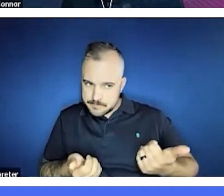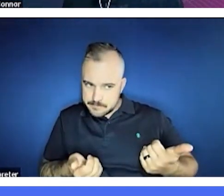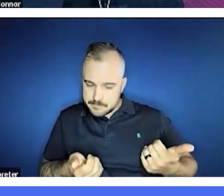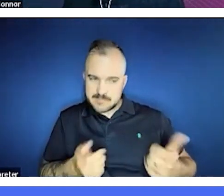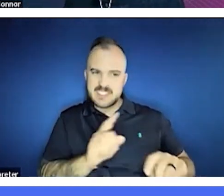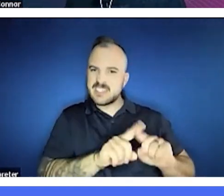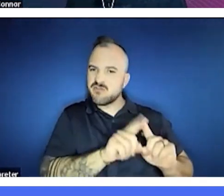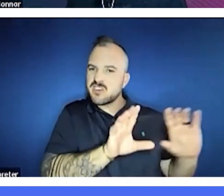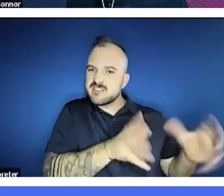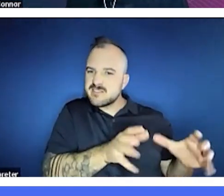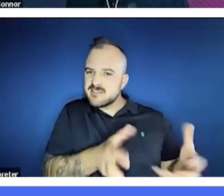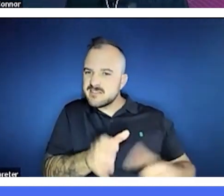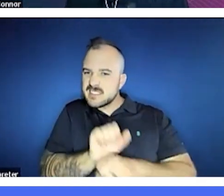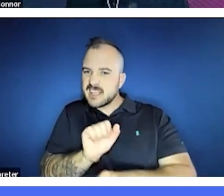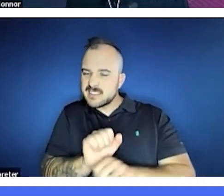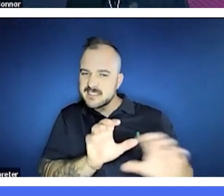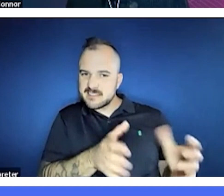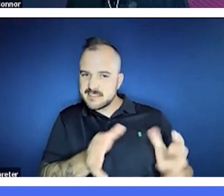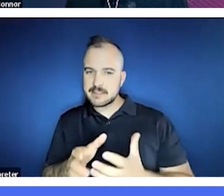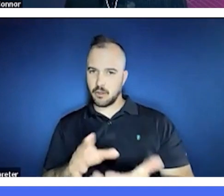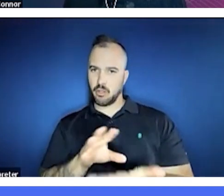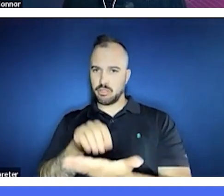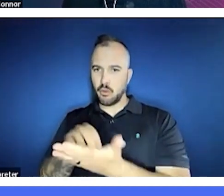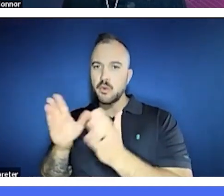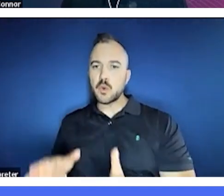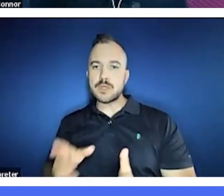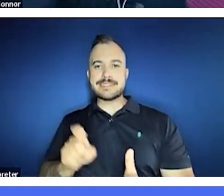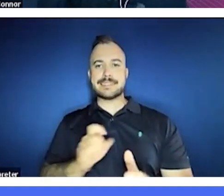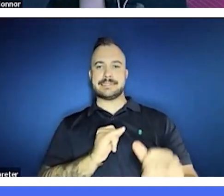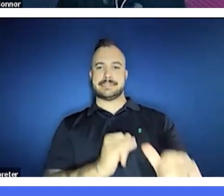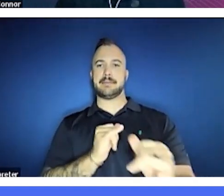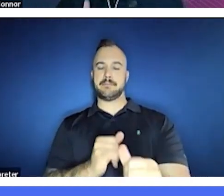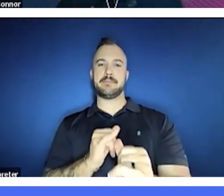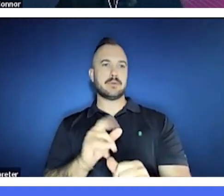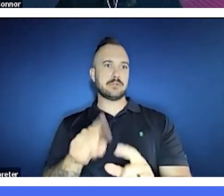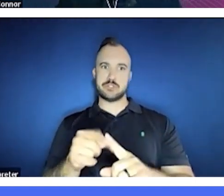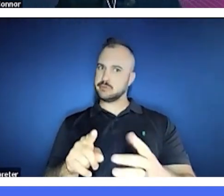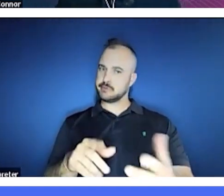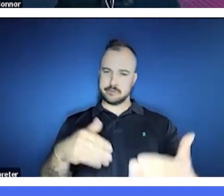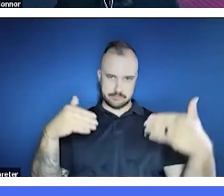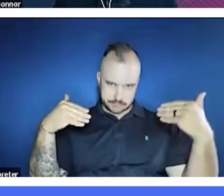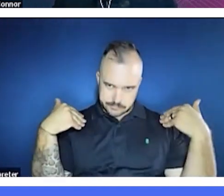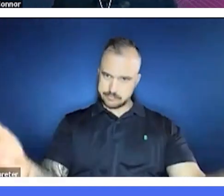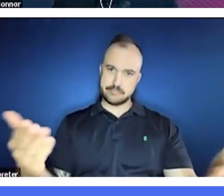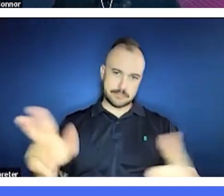We need to do that same thing with learners along the way. Can't jump right into the number one thing we want them to do.